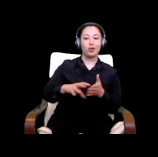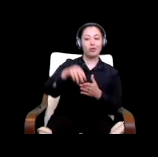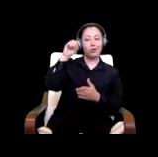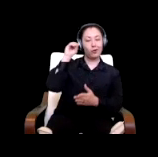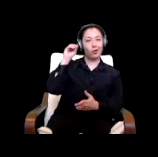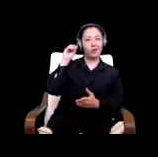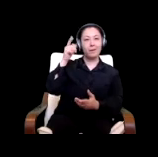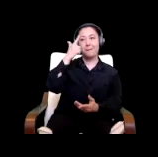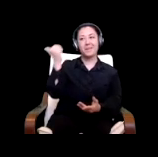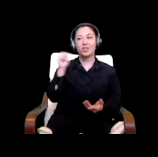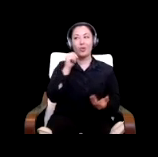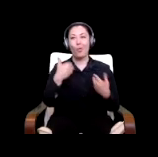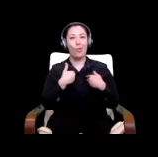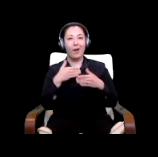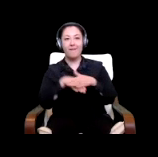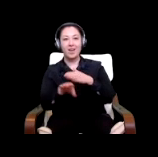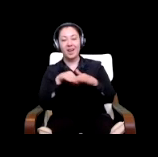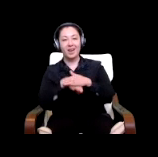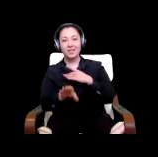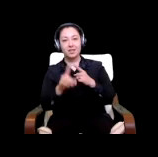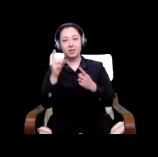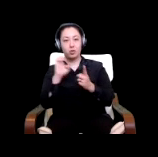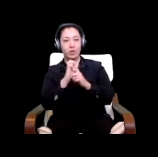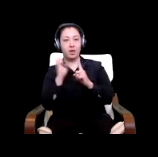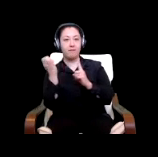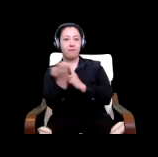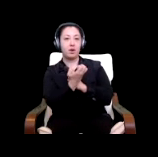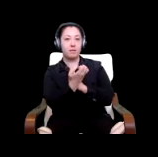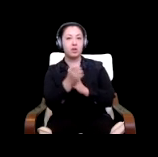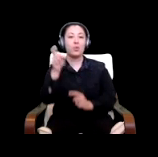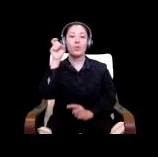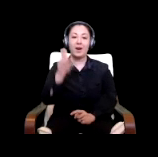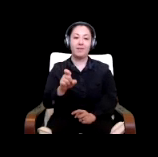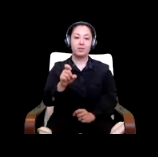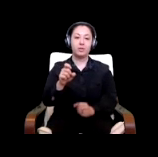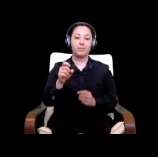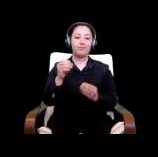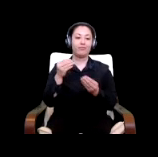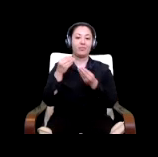access from the environment so it is important to make direct learning experiences and making